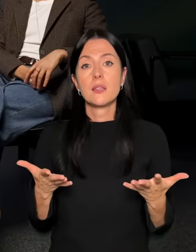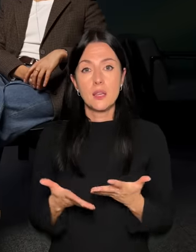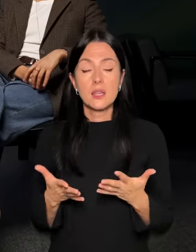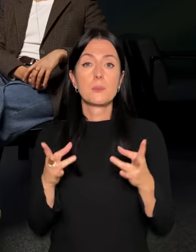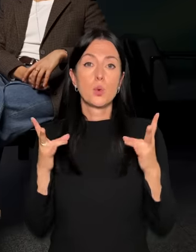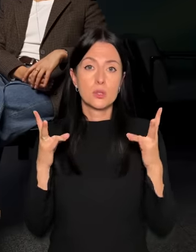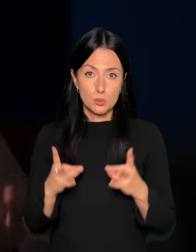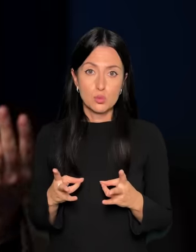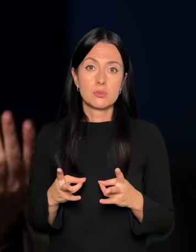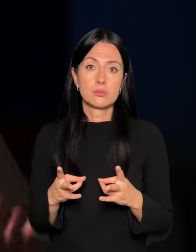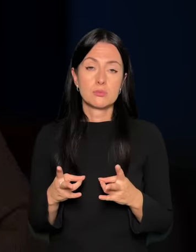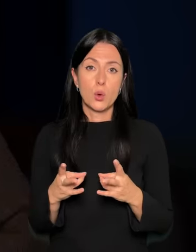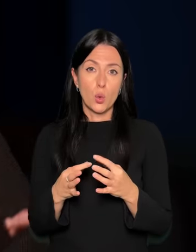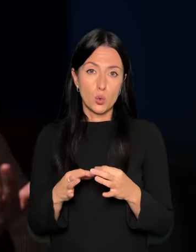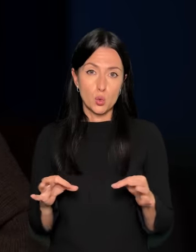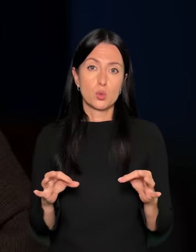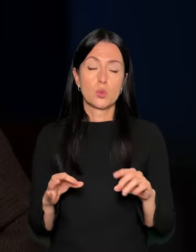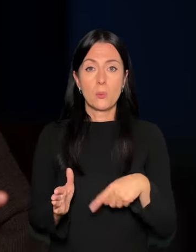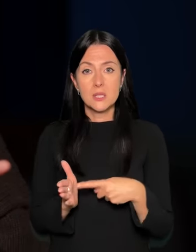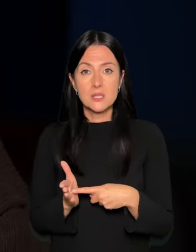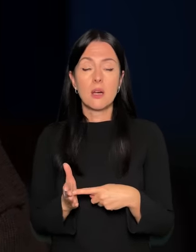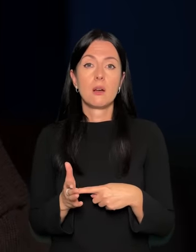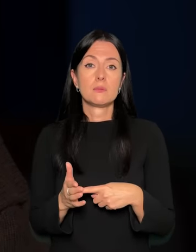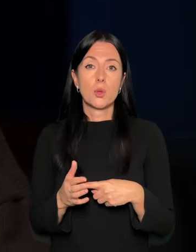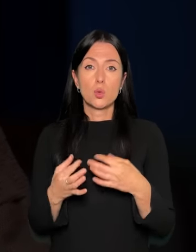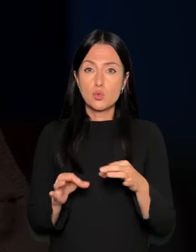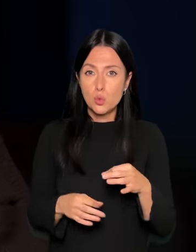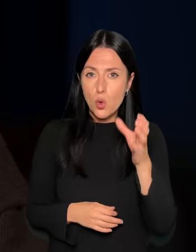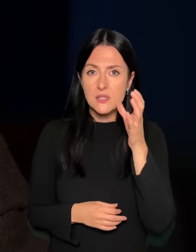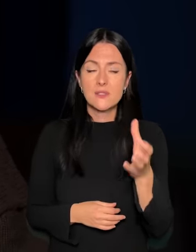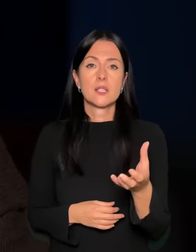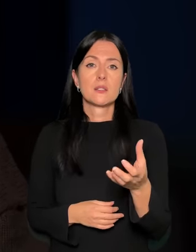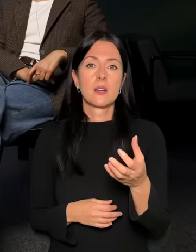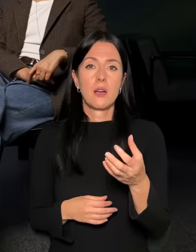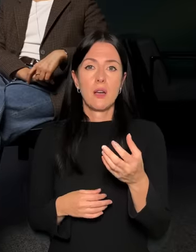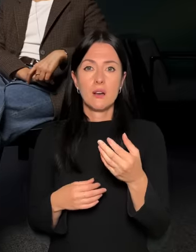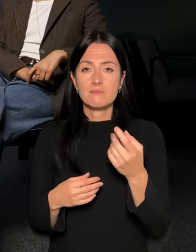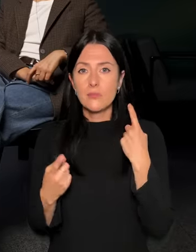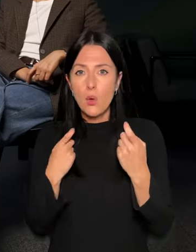who need an accessible city, accessible education, and accessible content.